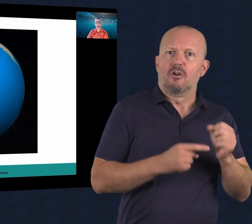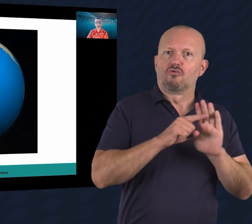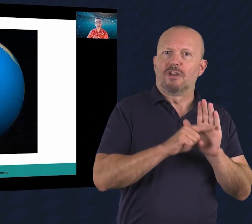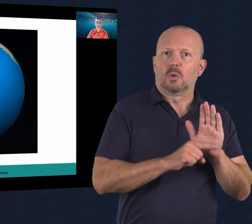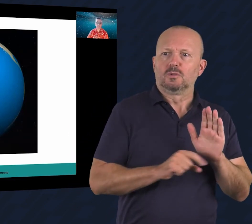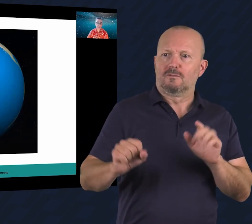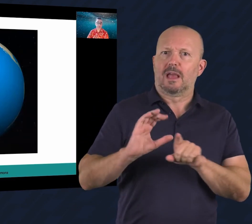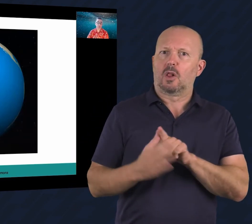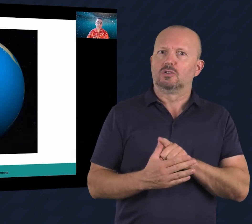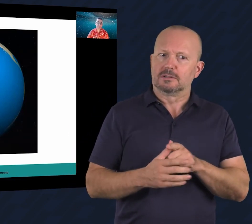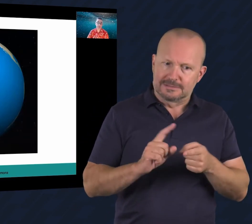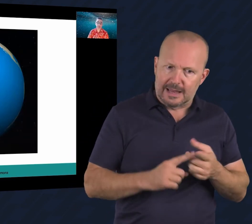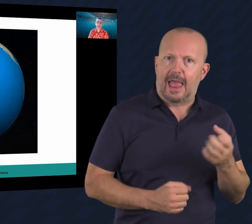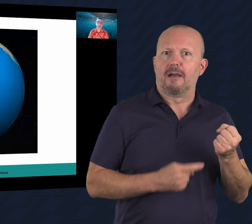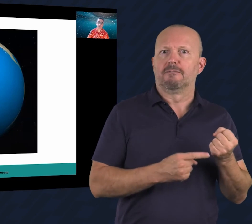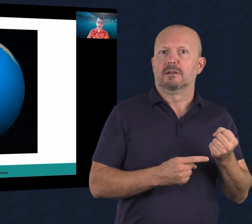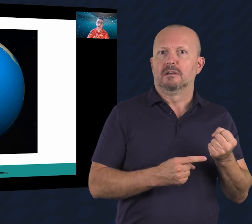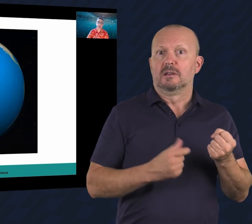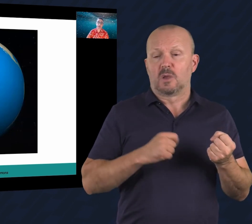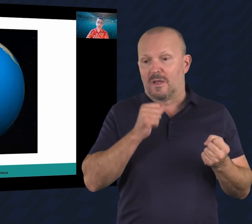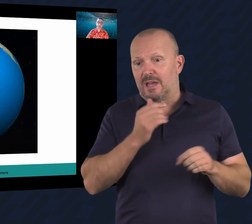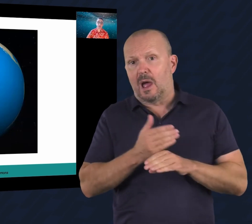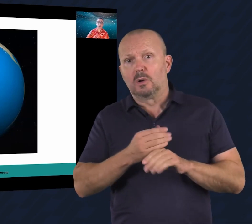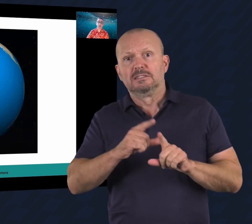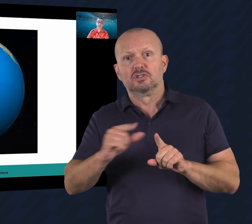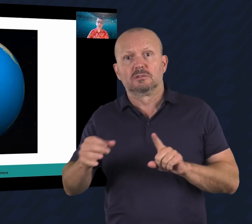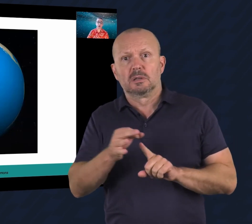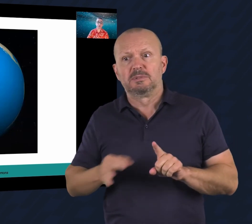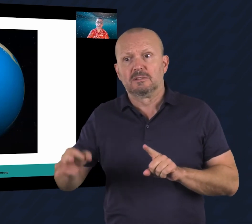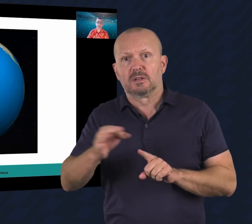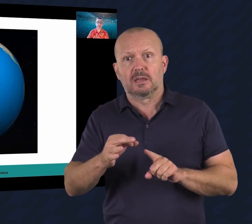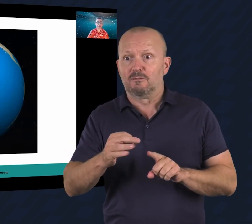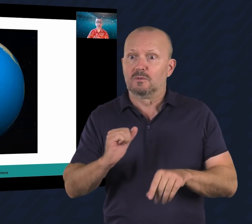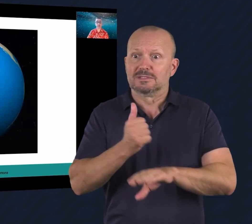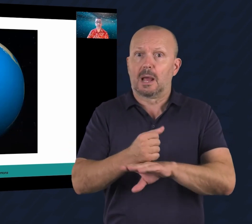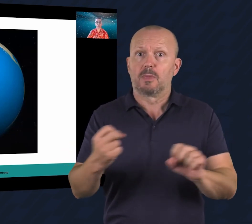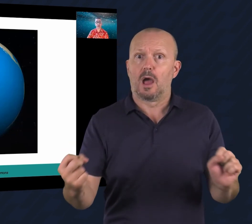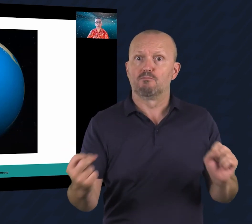And if we have done a small thing to start to bridge that gap, to help Pacific people learn of the existence of their heritage,